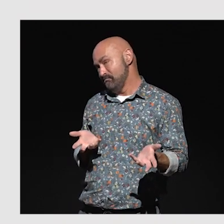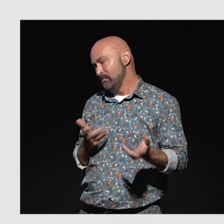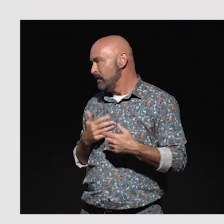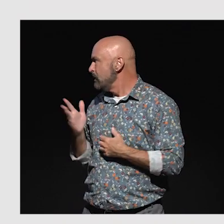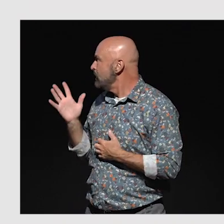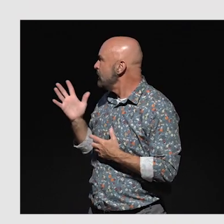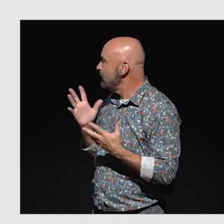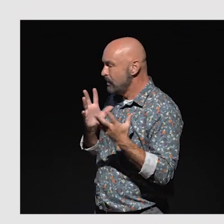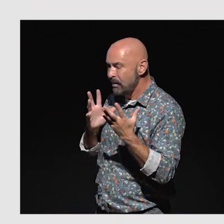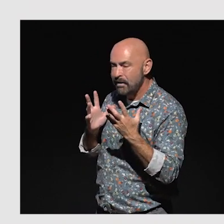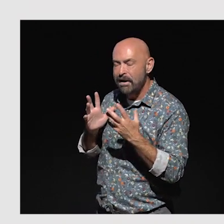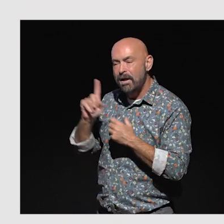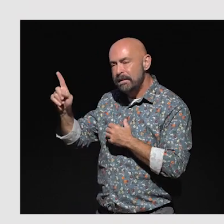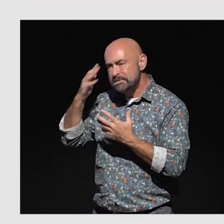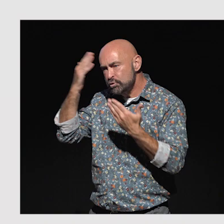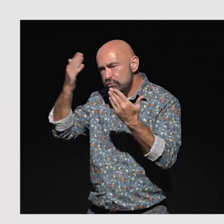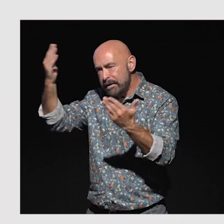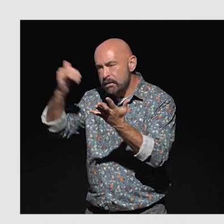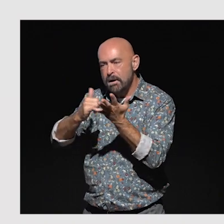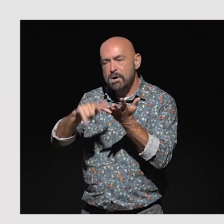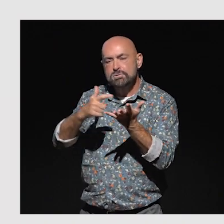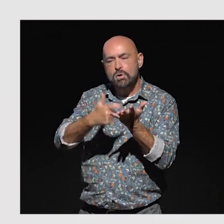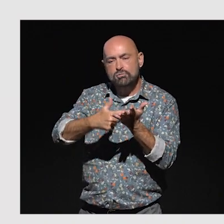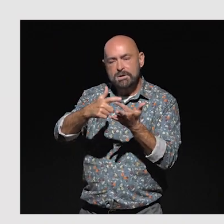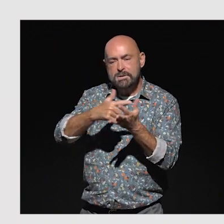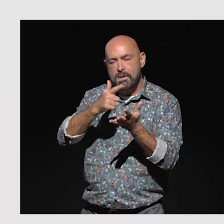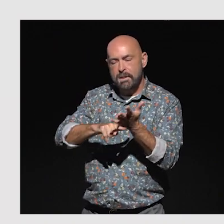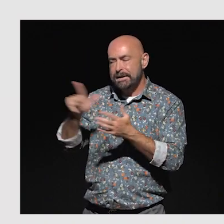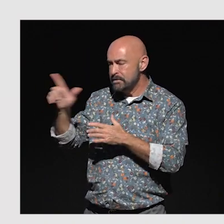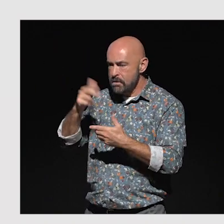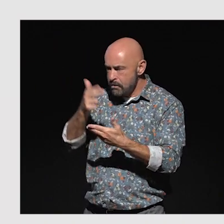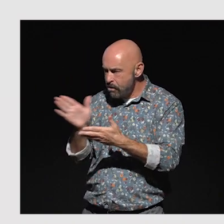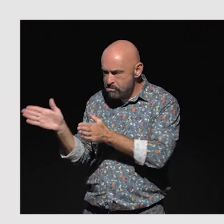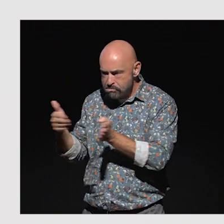This was the surrealist direction in which his art was moving at that time,